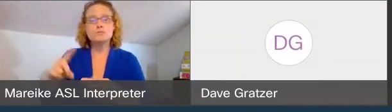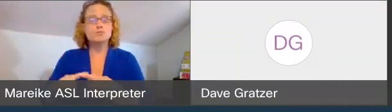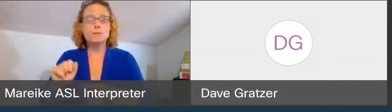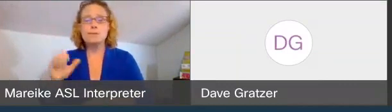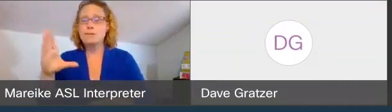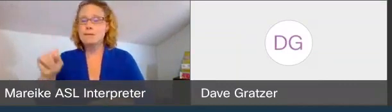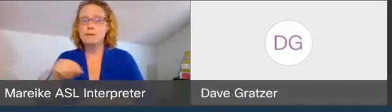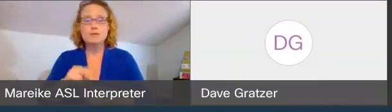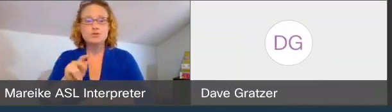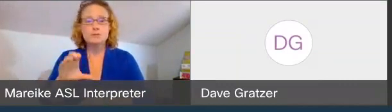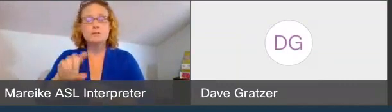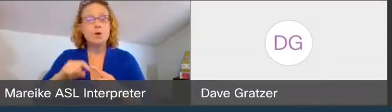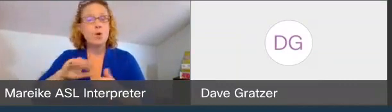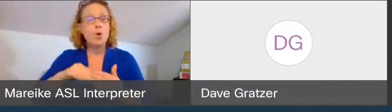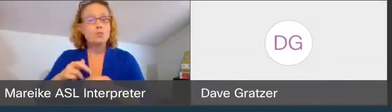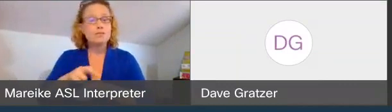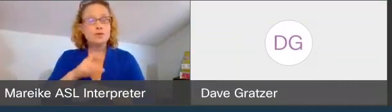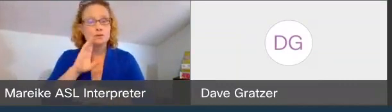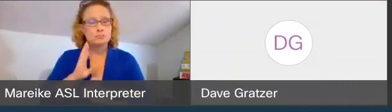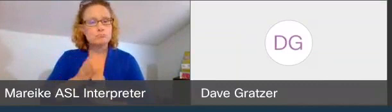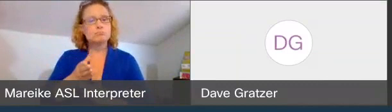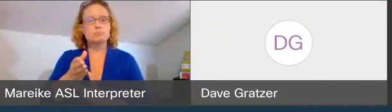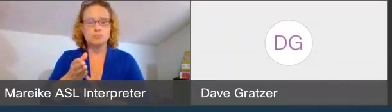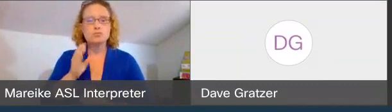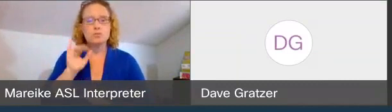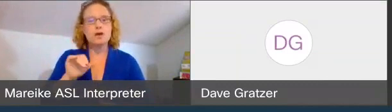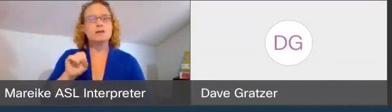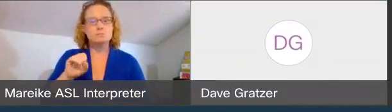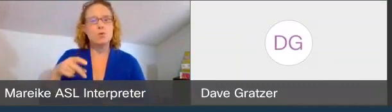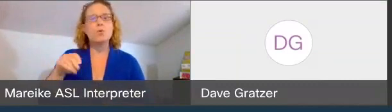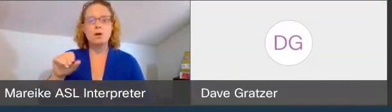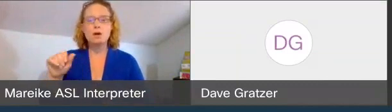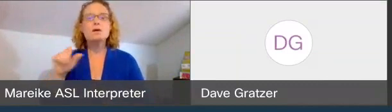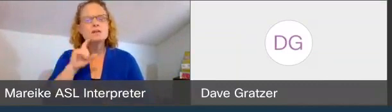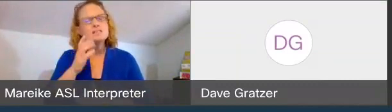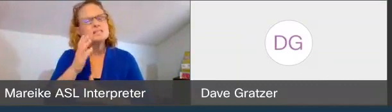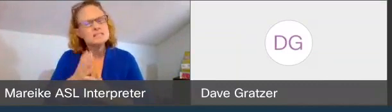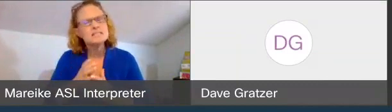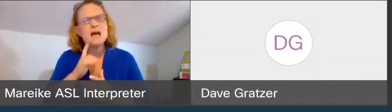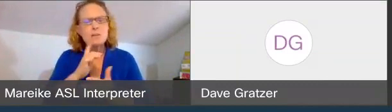but all the referrals go through the SPOA. And there is some priority for people who